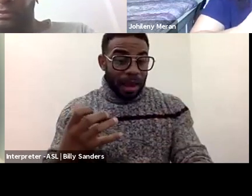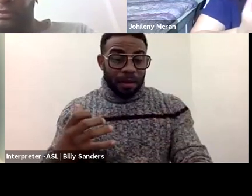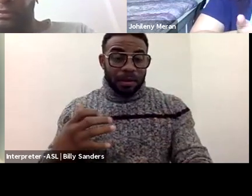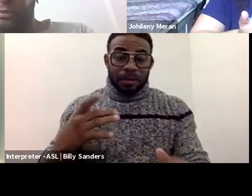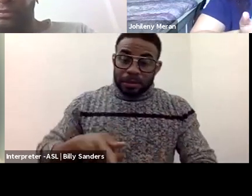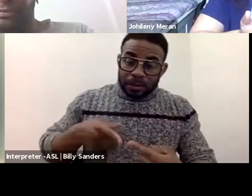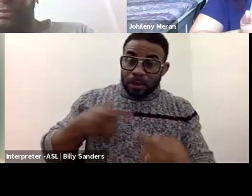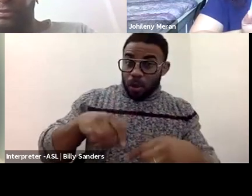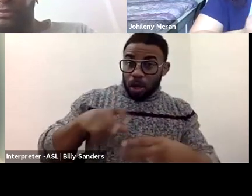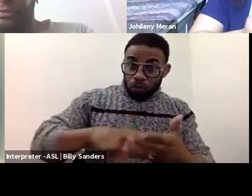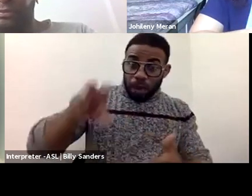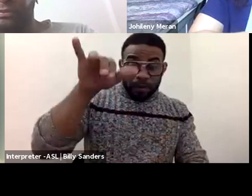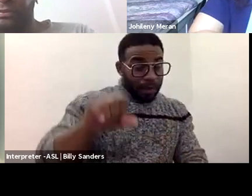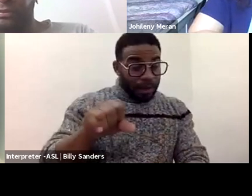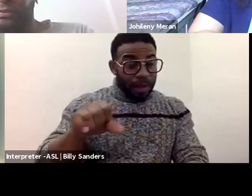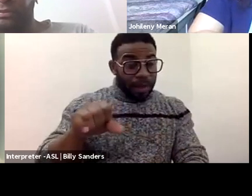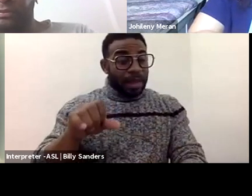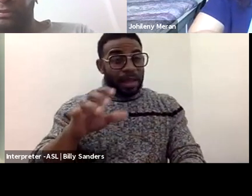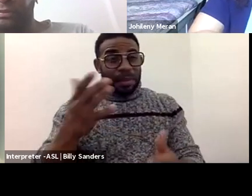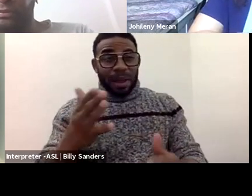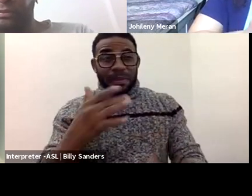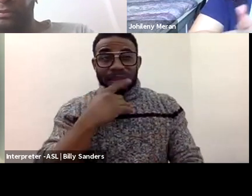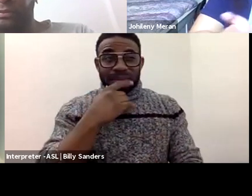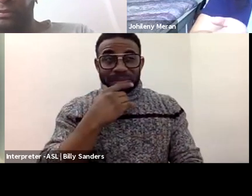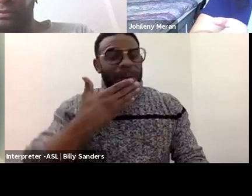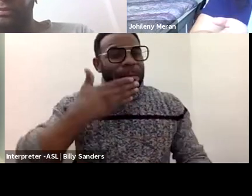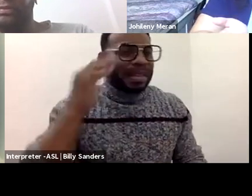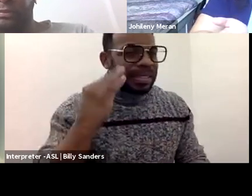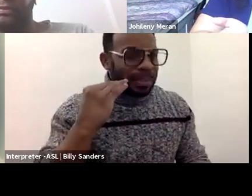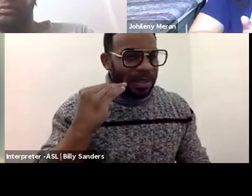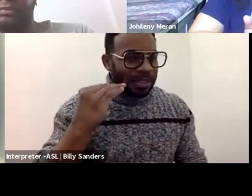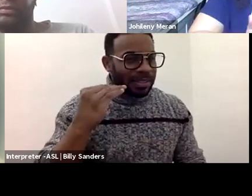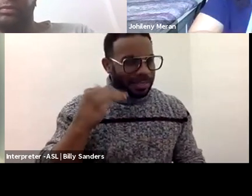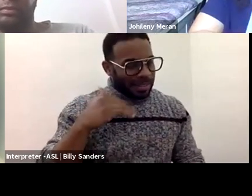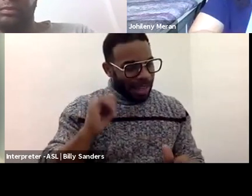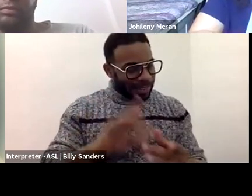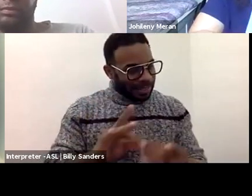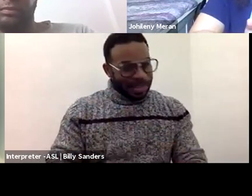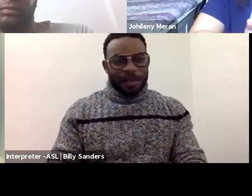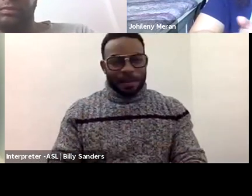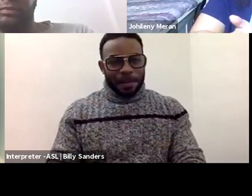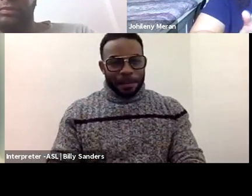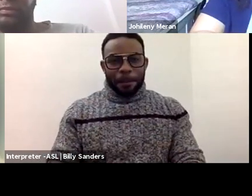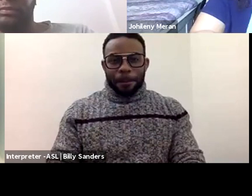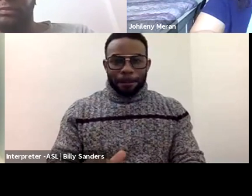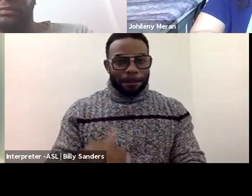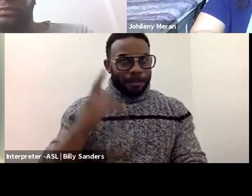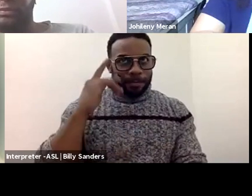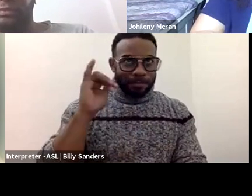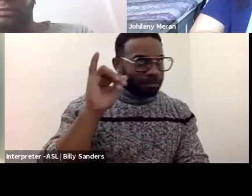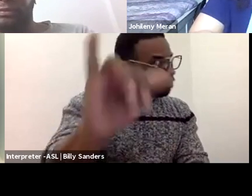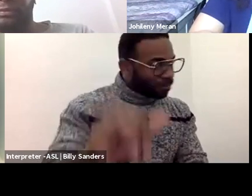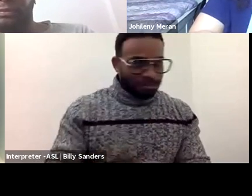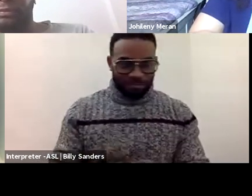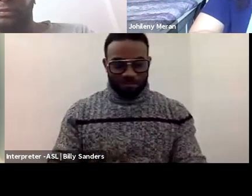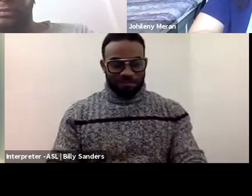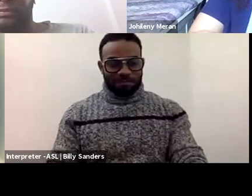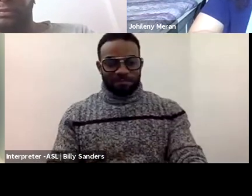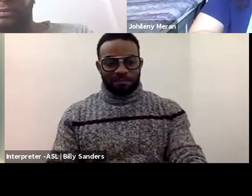while traveling, it was probably the best experience that I had and will have for a lifetime. So